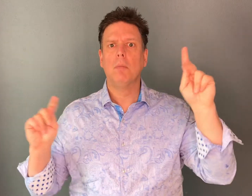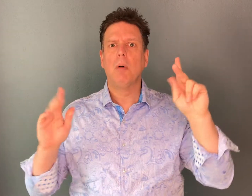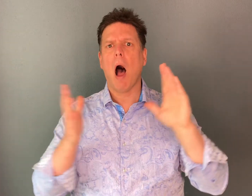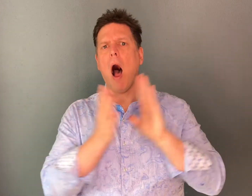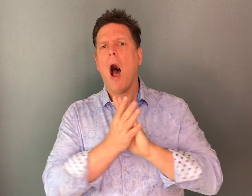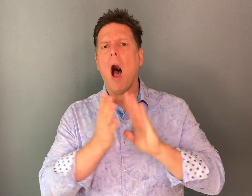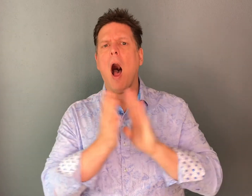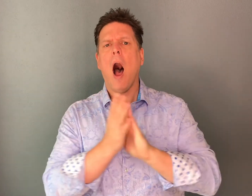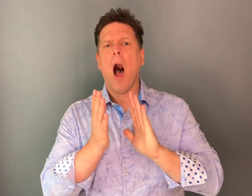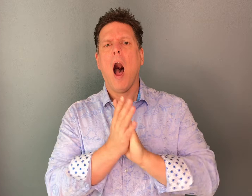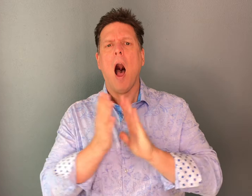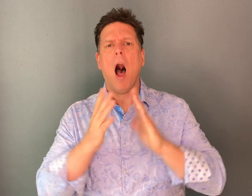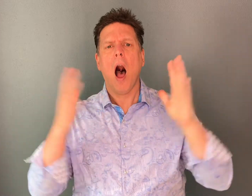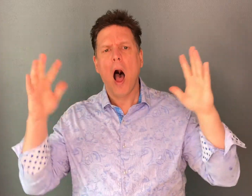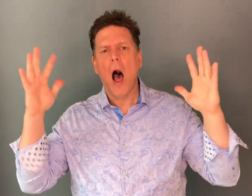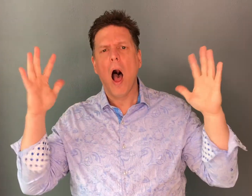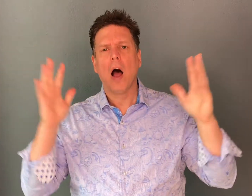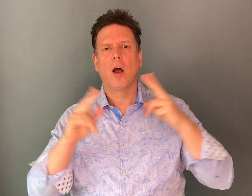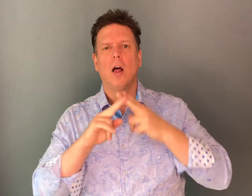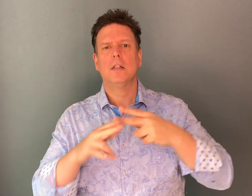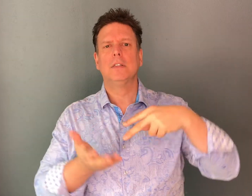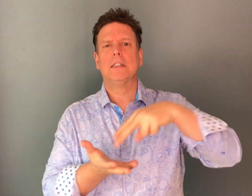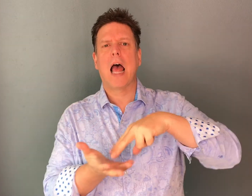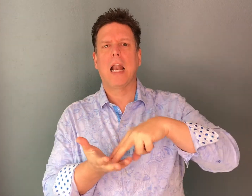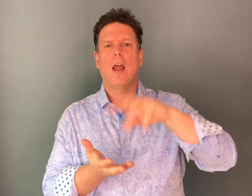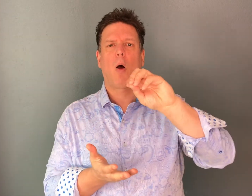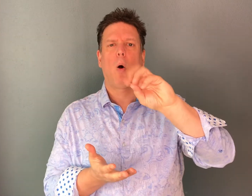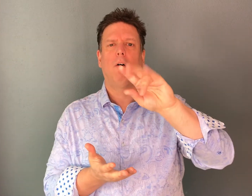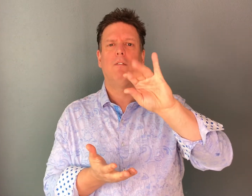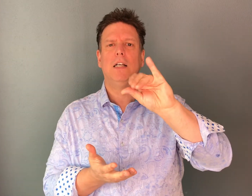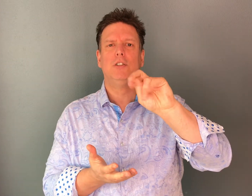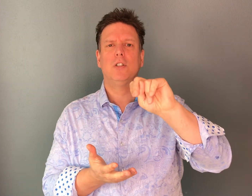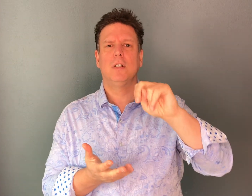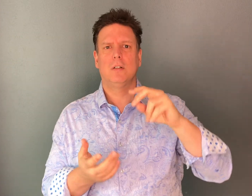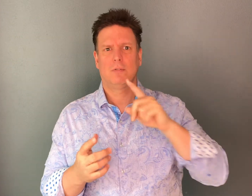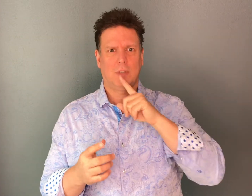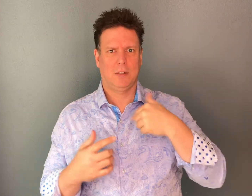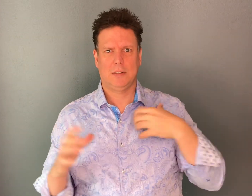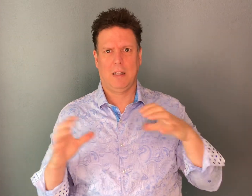off the stage. Everybody was clapping for us and doing a standing ovation.